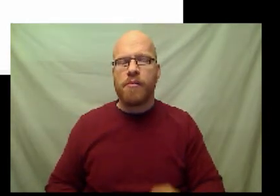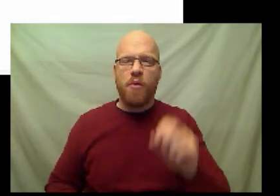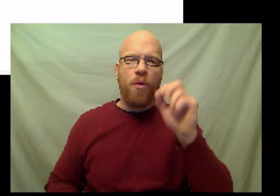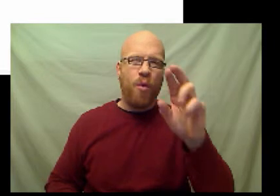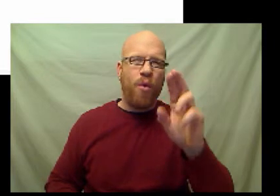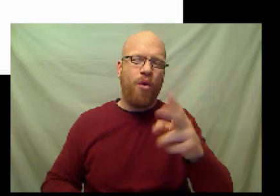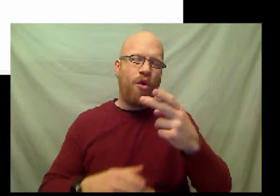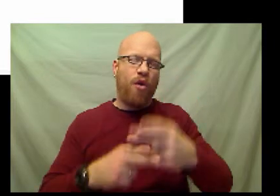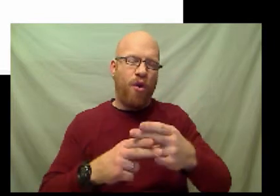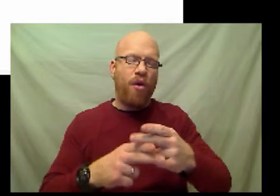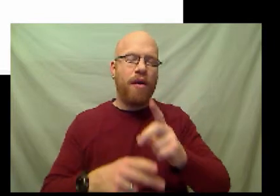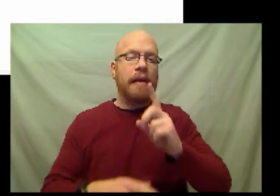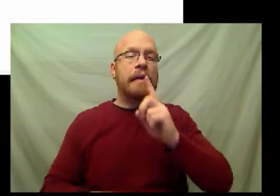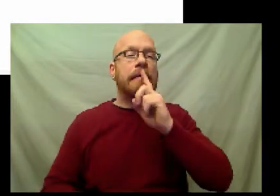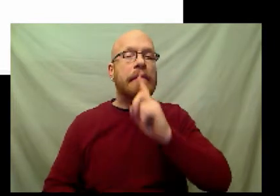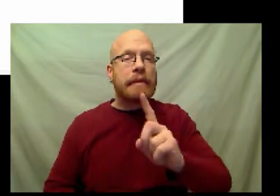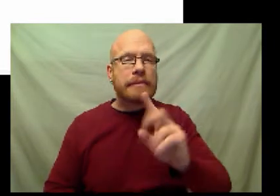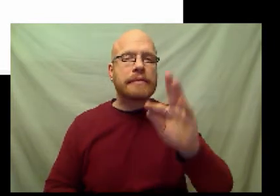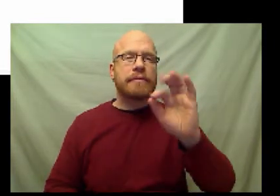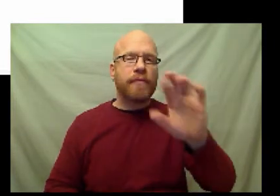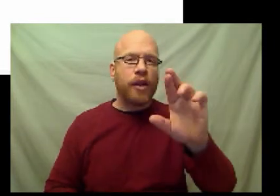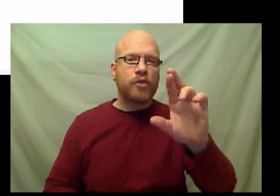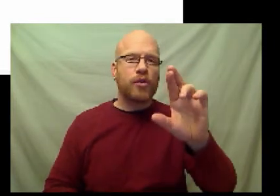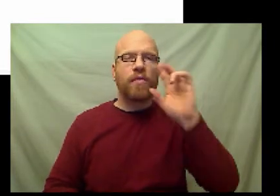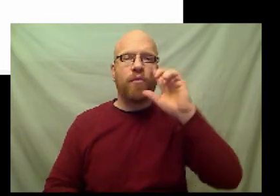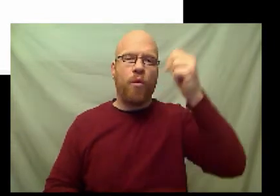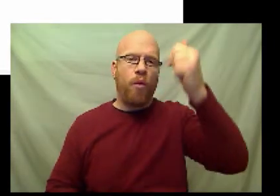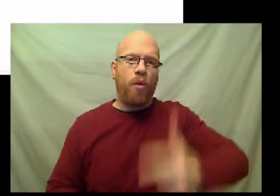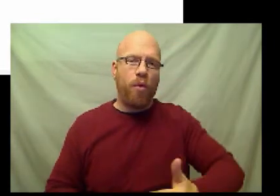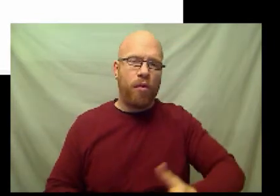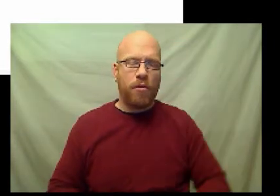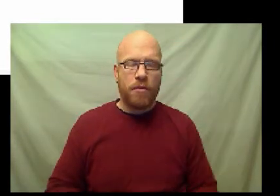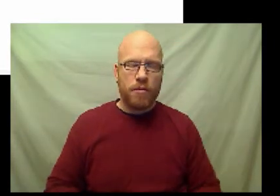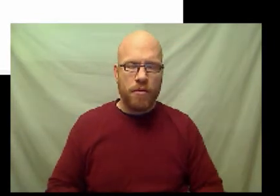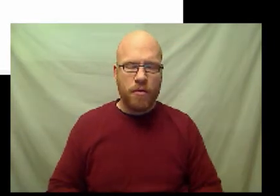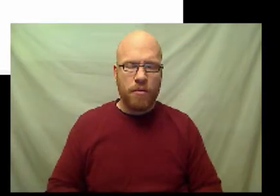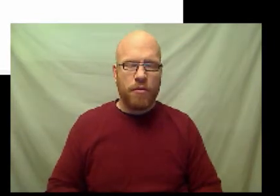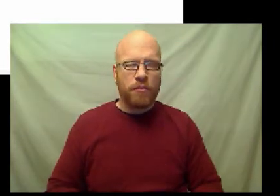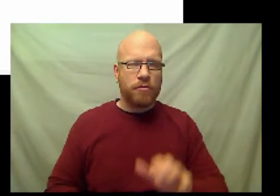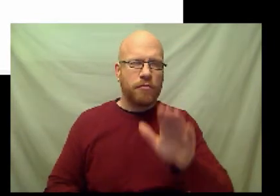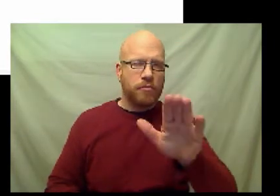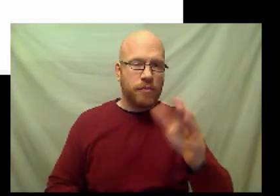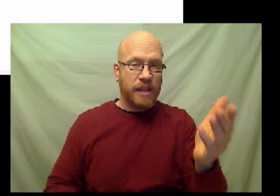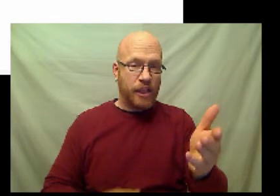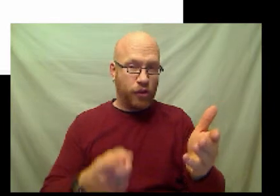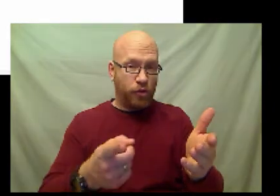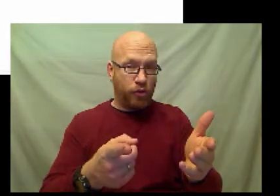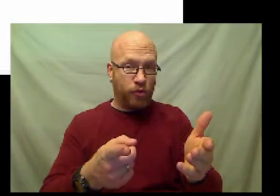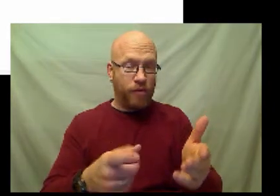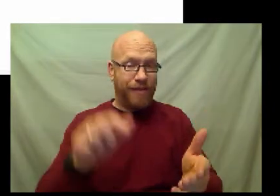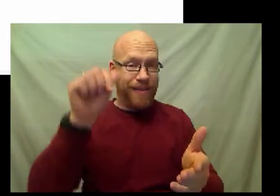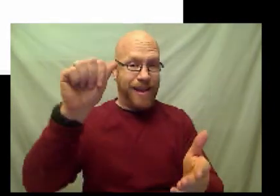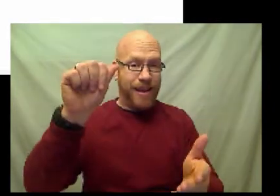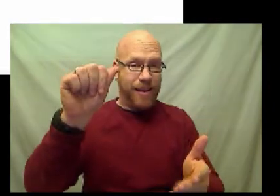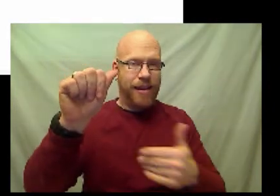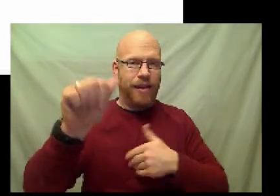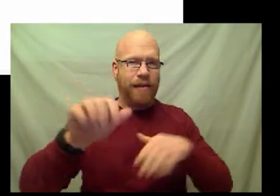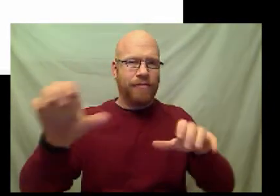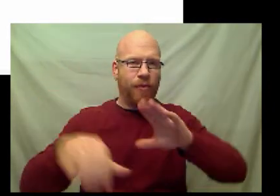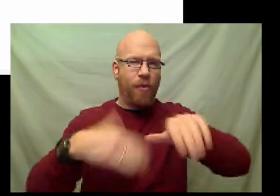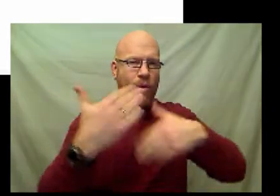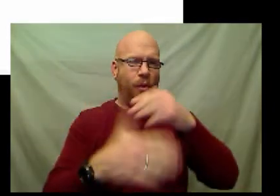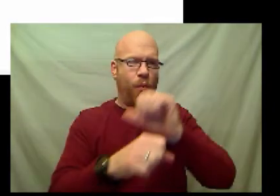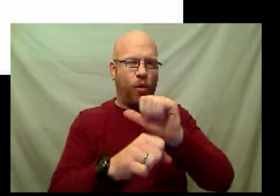Or is it a factor -- if I find a factor for all of them?